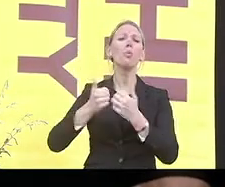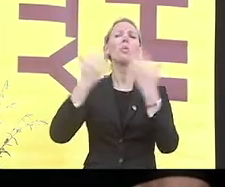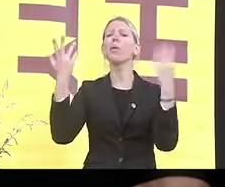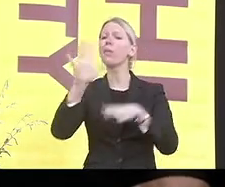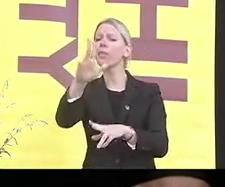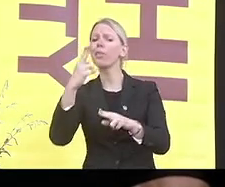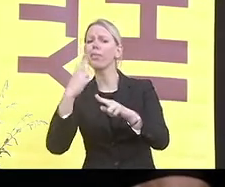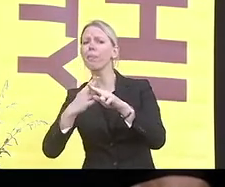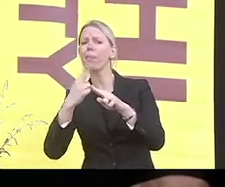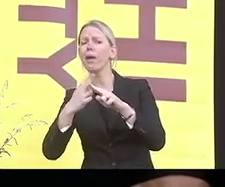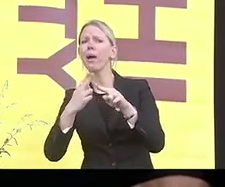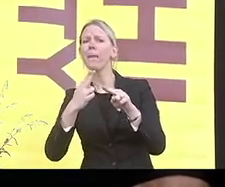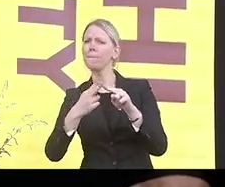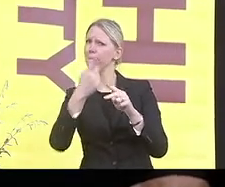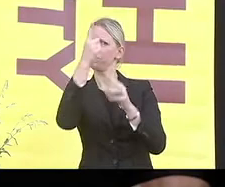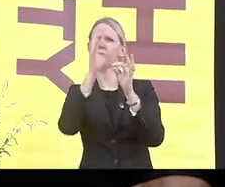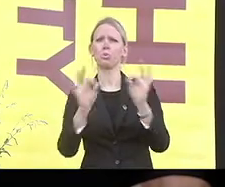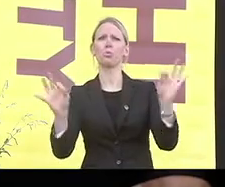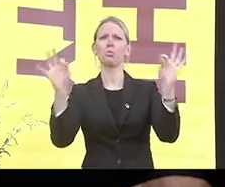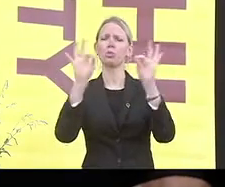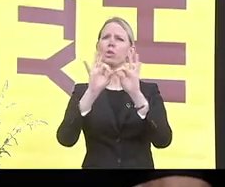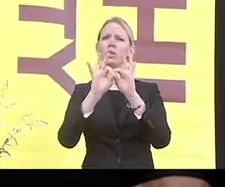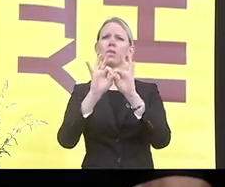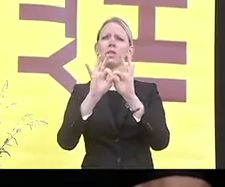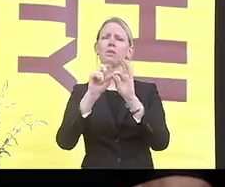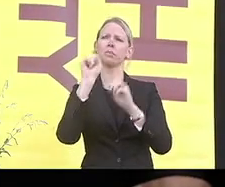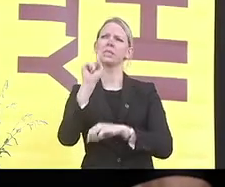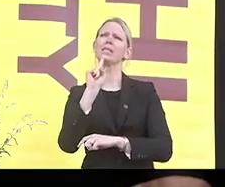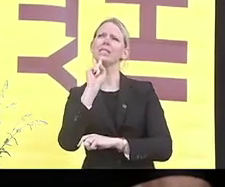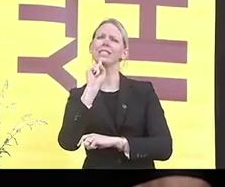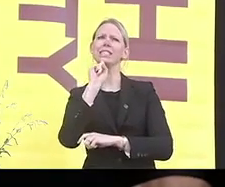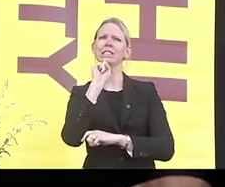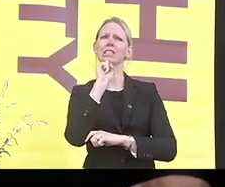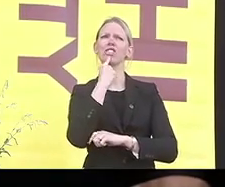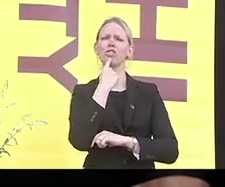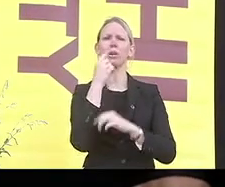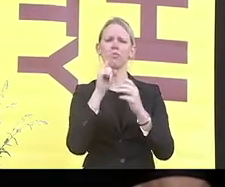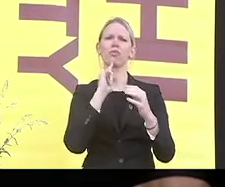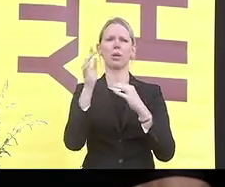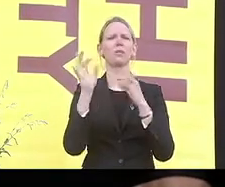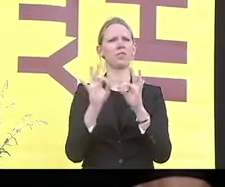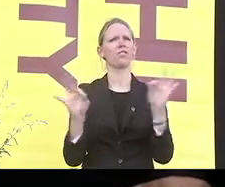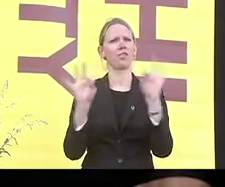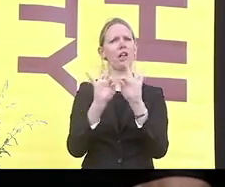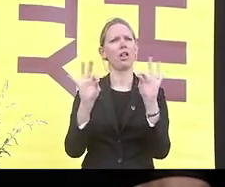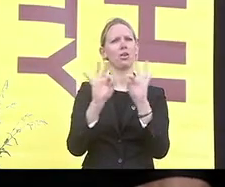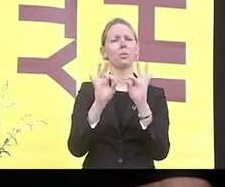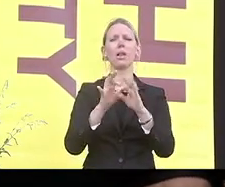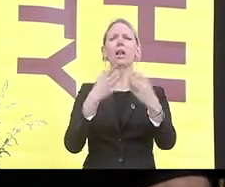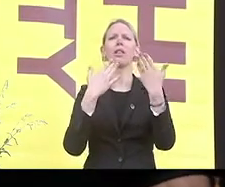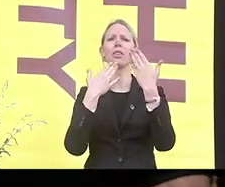think the only thing that seriously and truly matters. Thank you for listening to